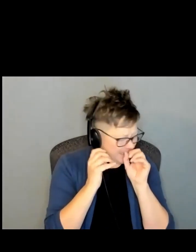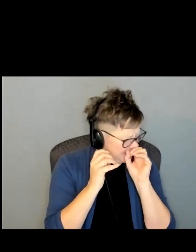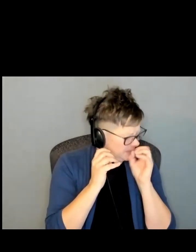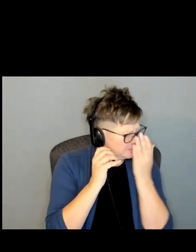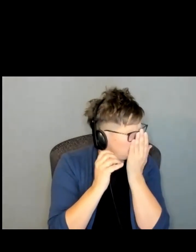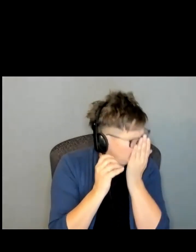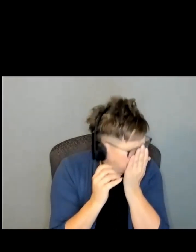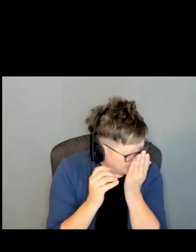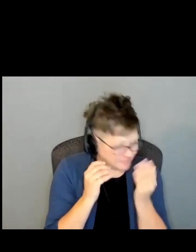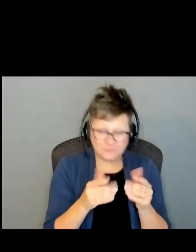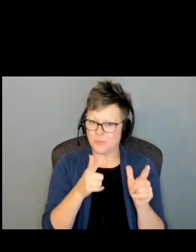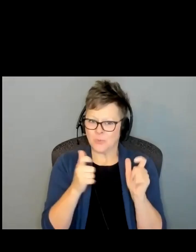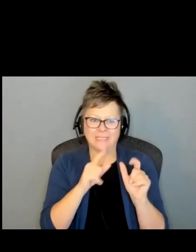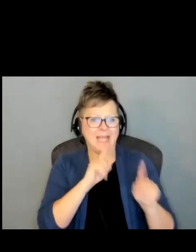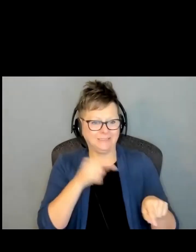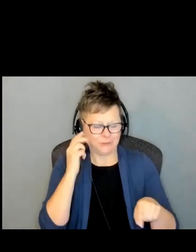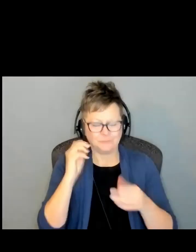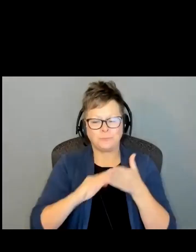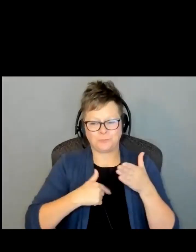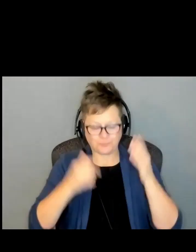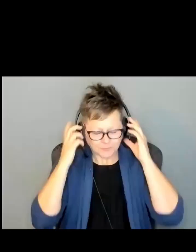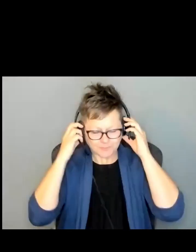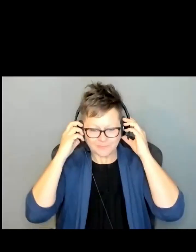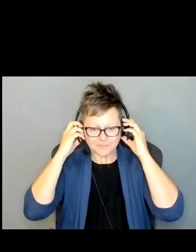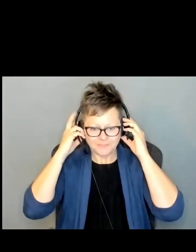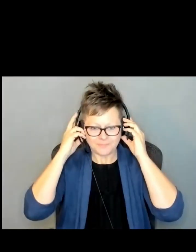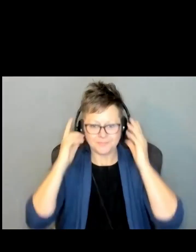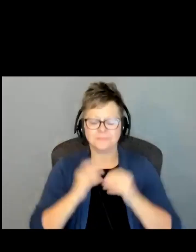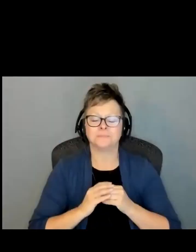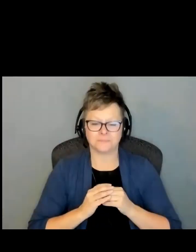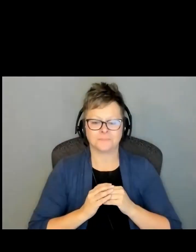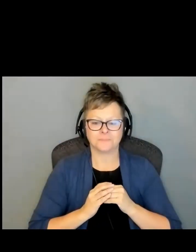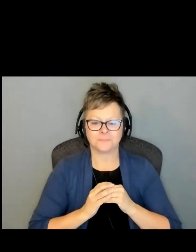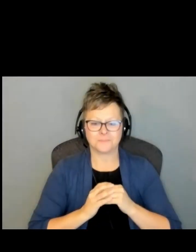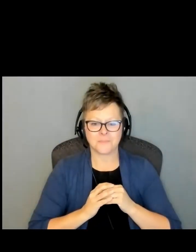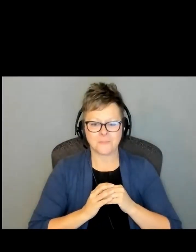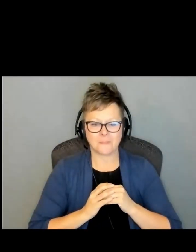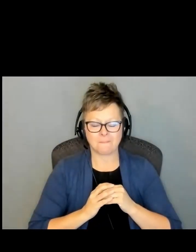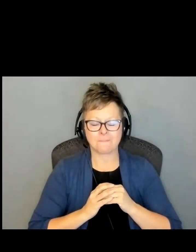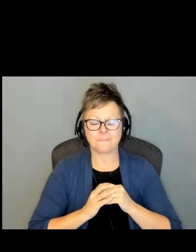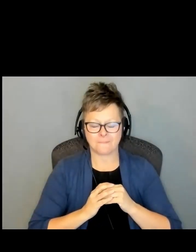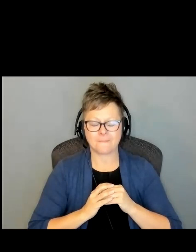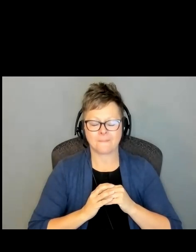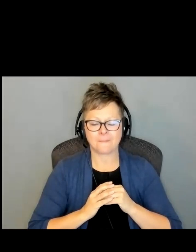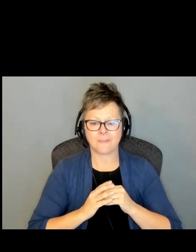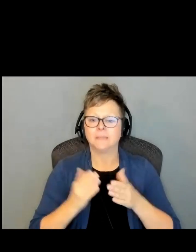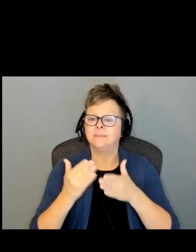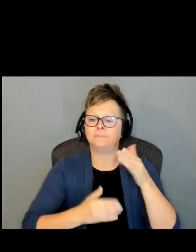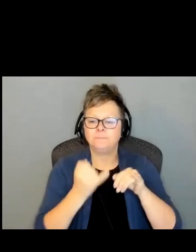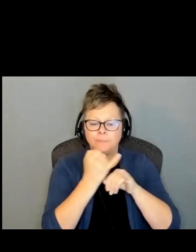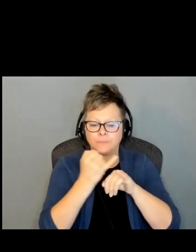It sounds like we’re thinking through some of our institutional ties, how those relationships